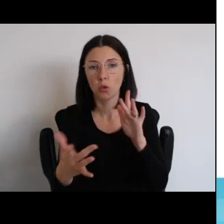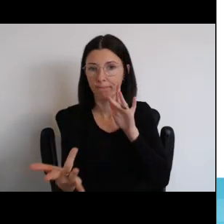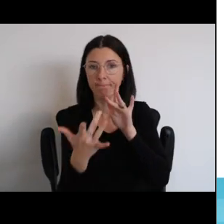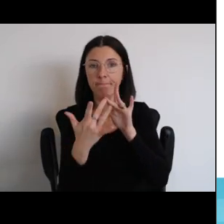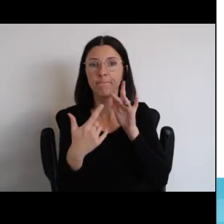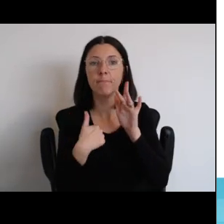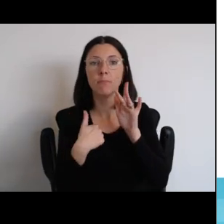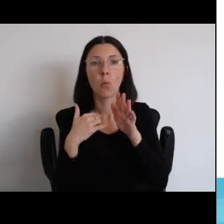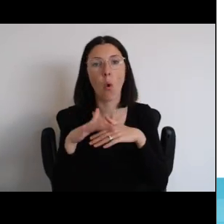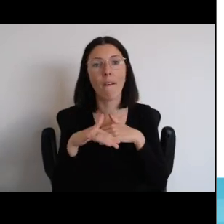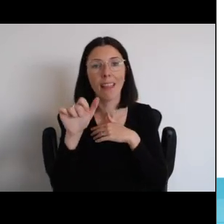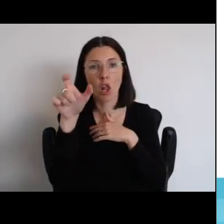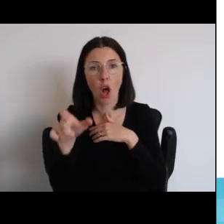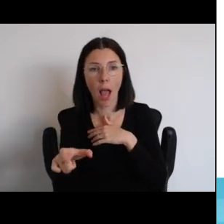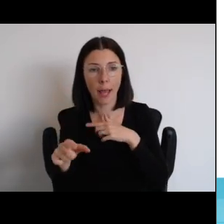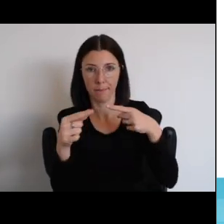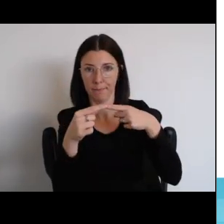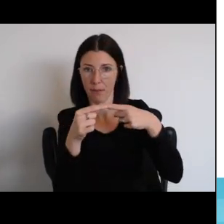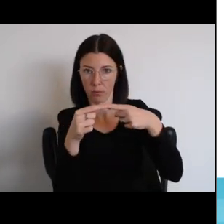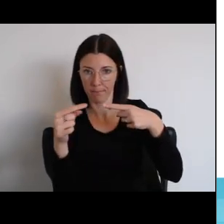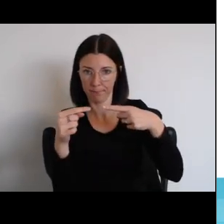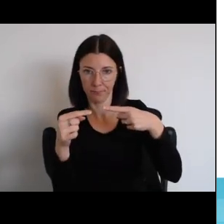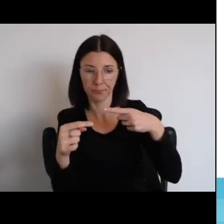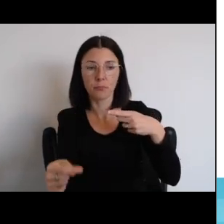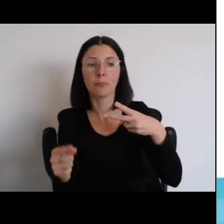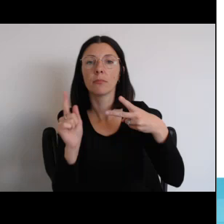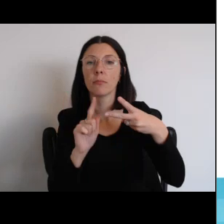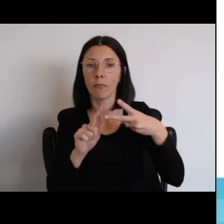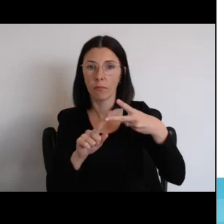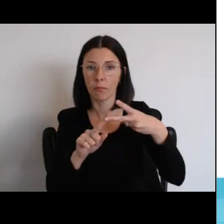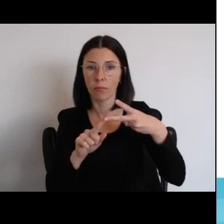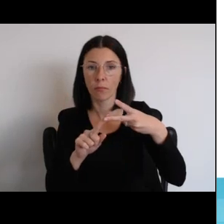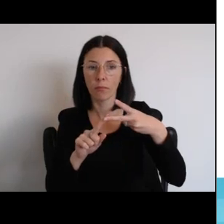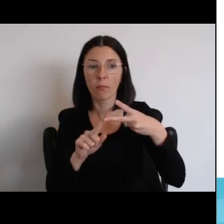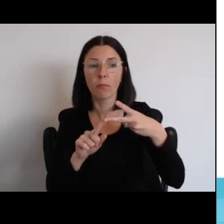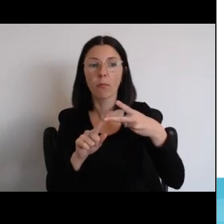call that number the next um phone number is our Aboriginal and Torres Strait Islander information